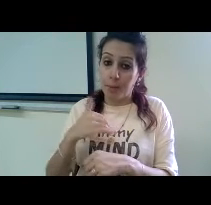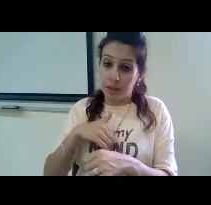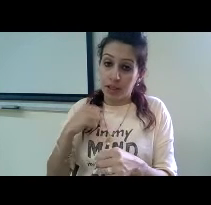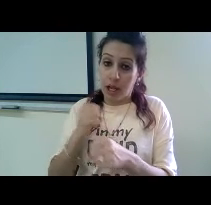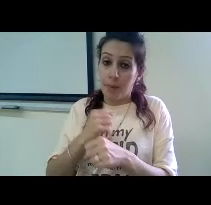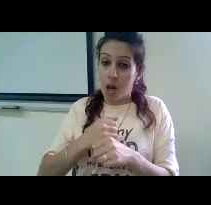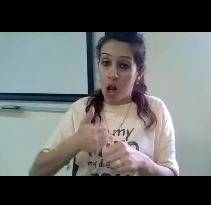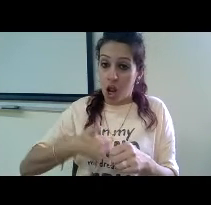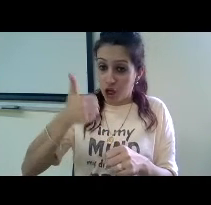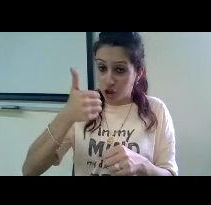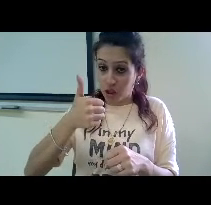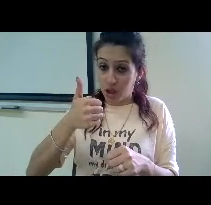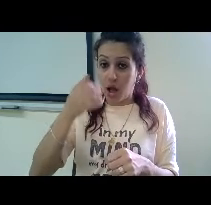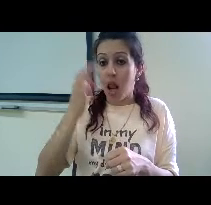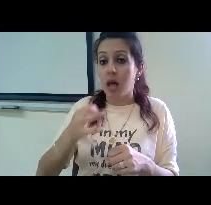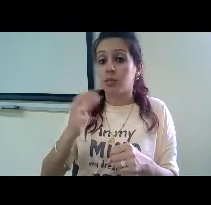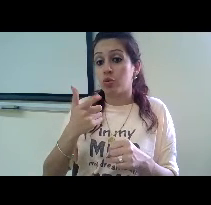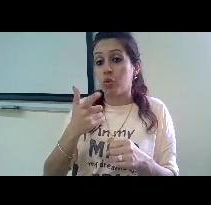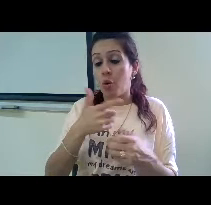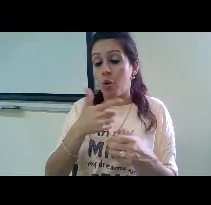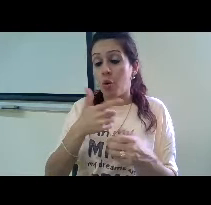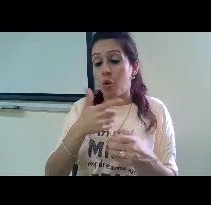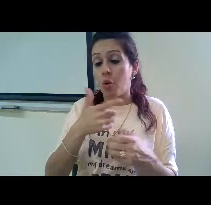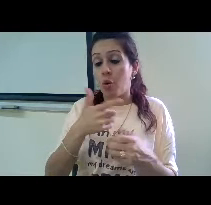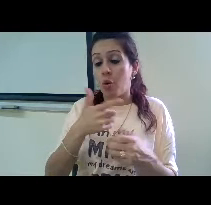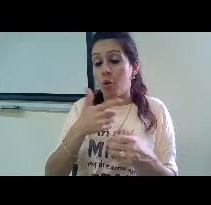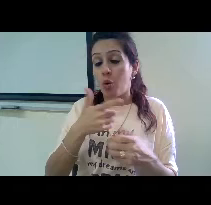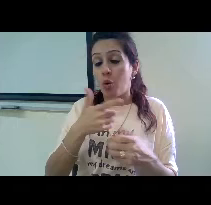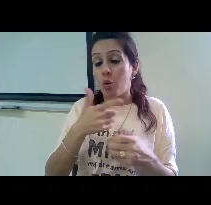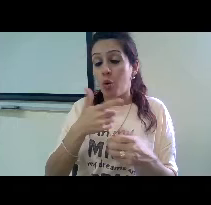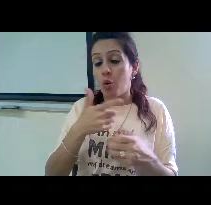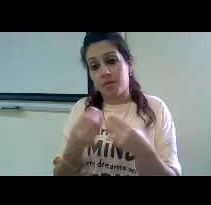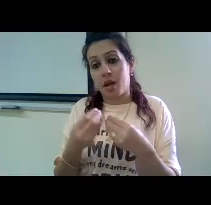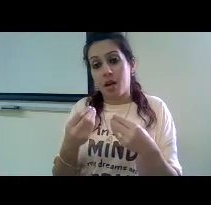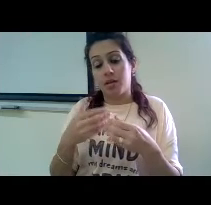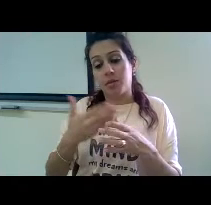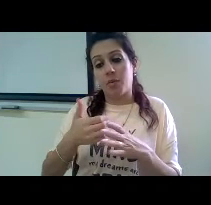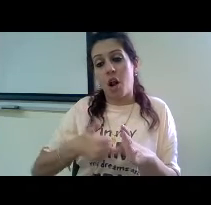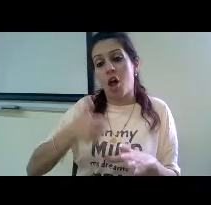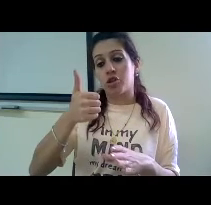that children have learned more in those countries where there was no curricular